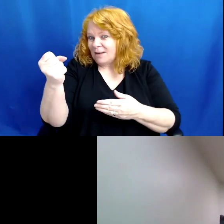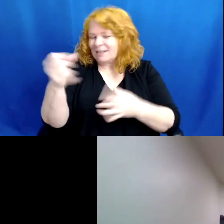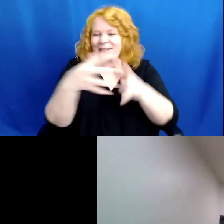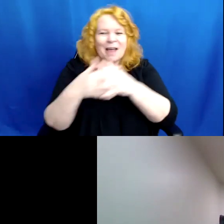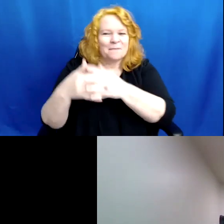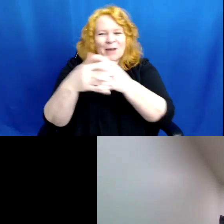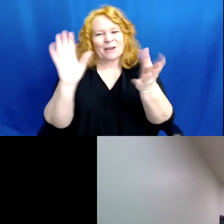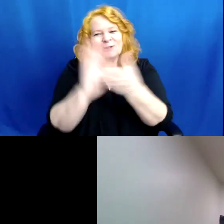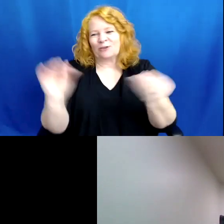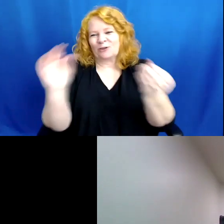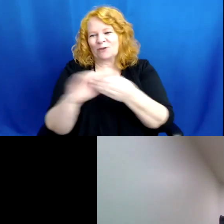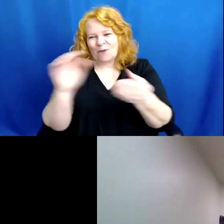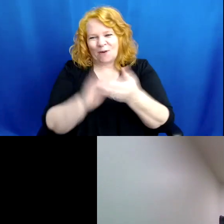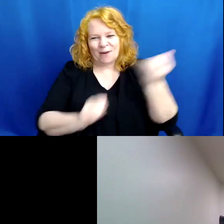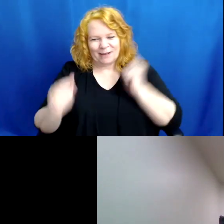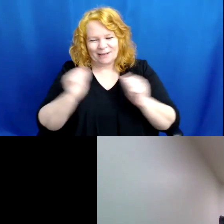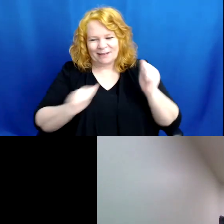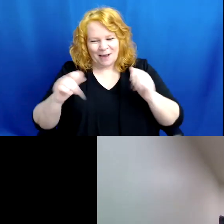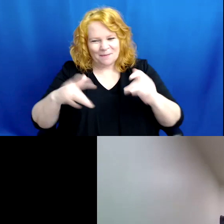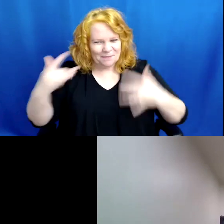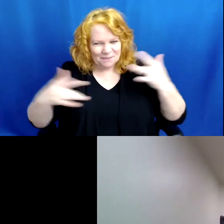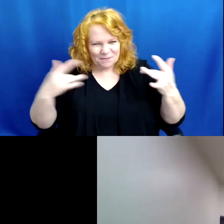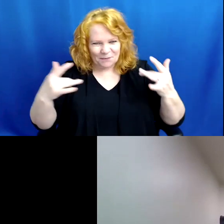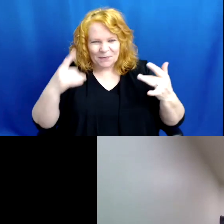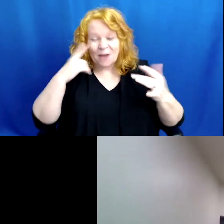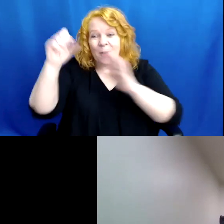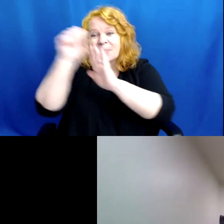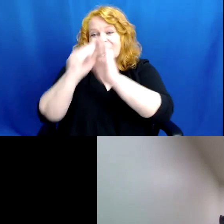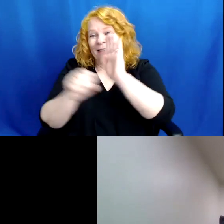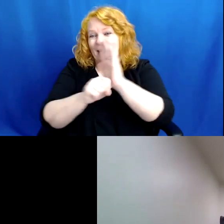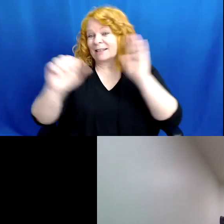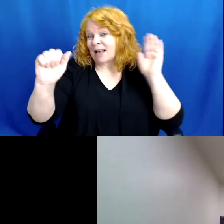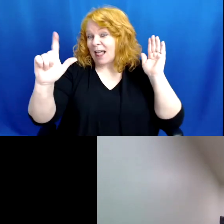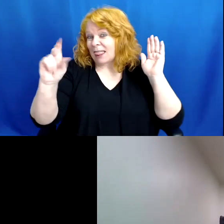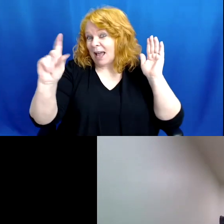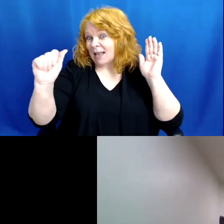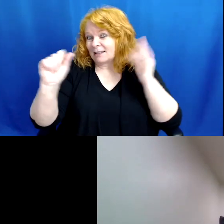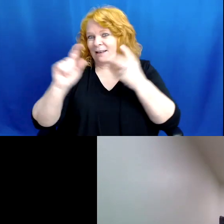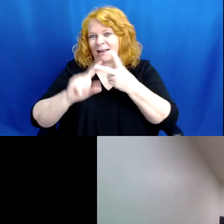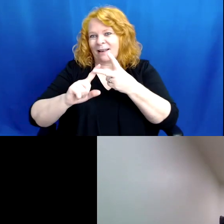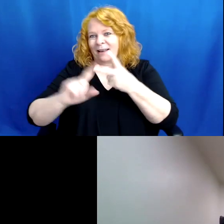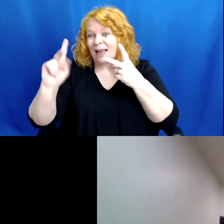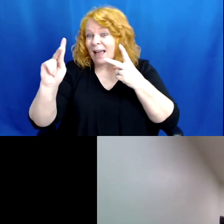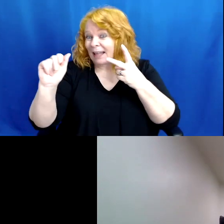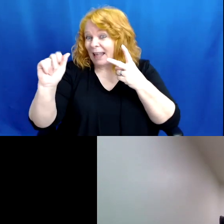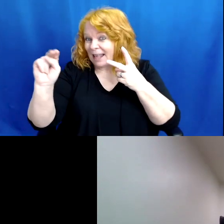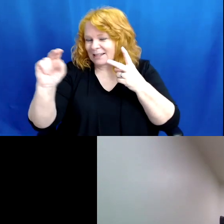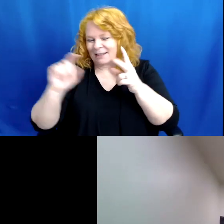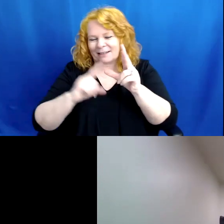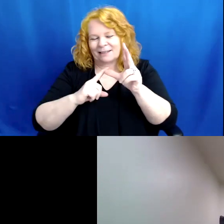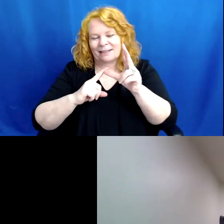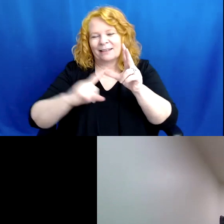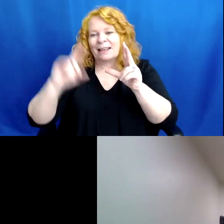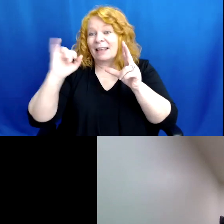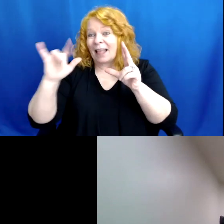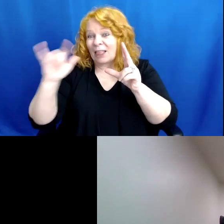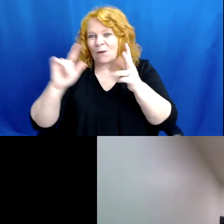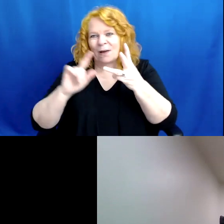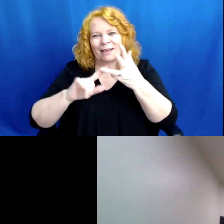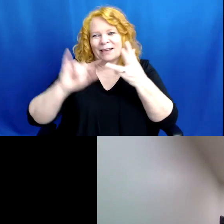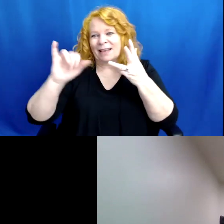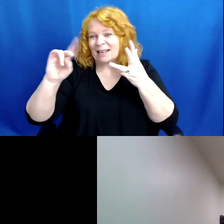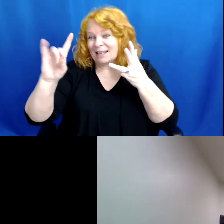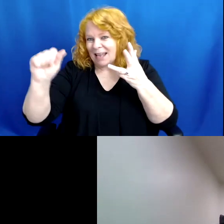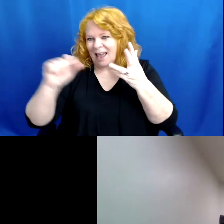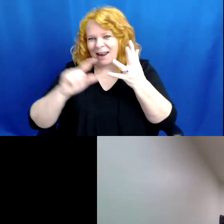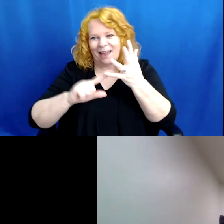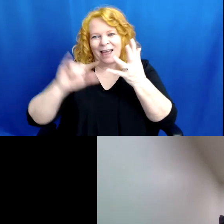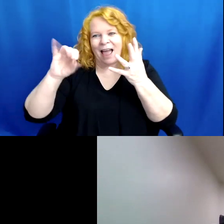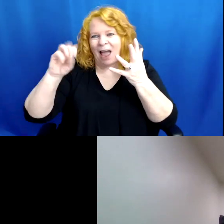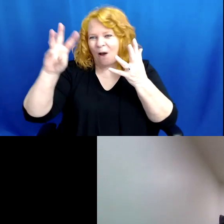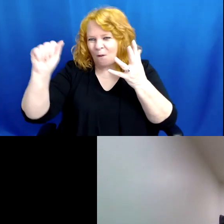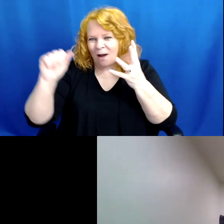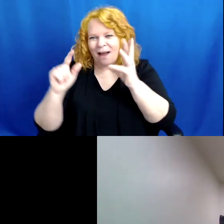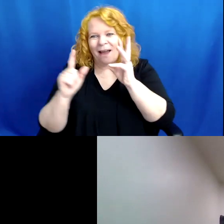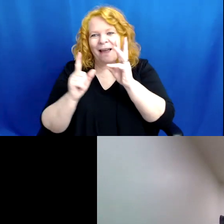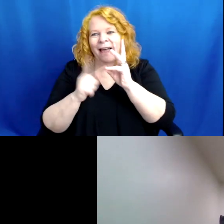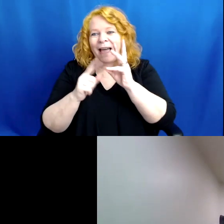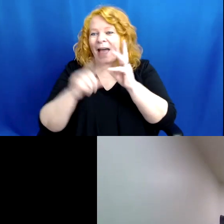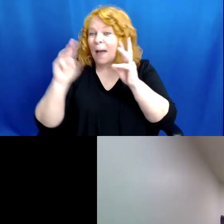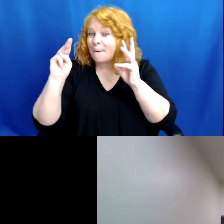On behalf of the states of Alaska, Kansas, Illinois, Indiana, Iowa, Minnesota, Missouri,